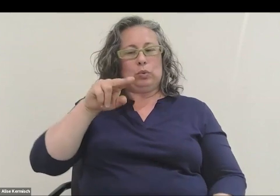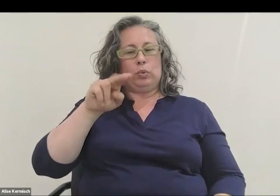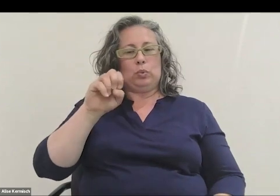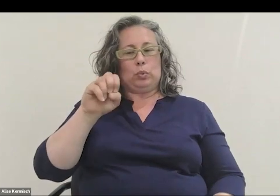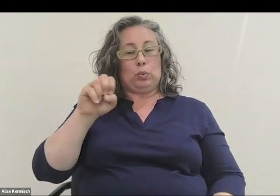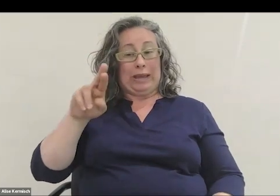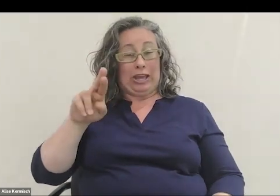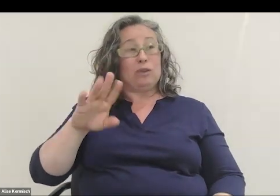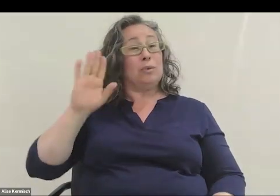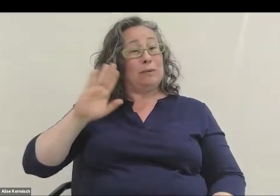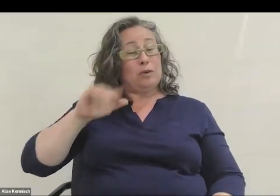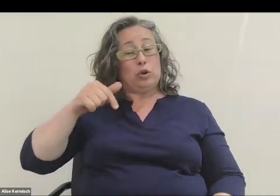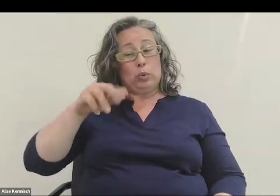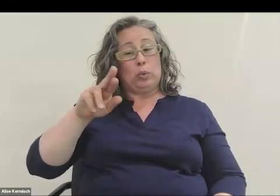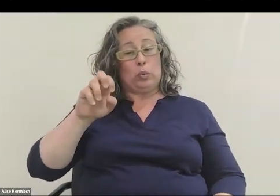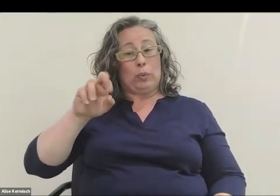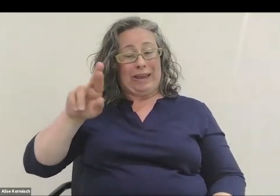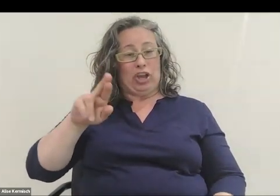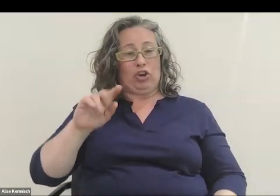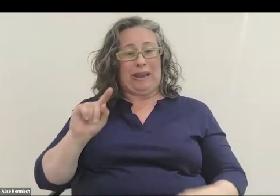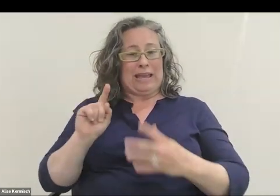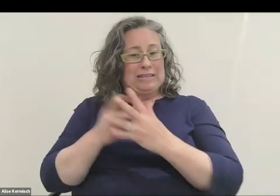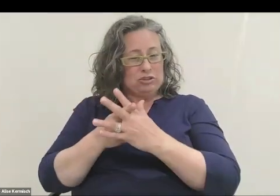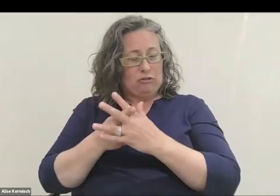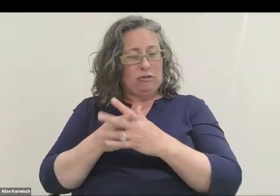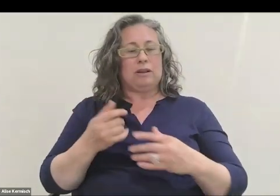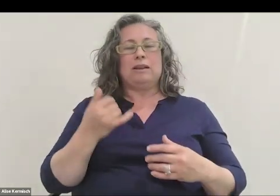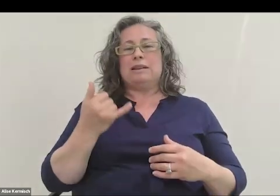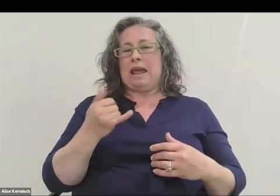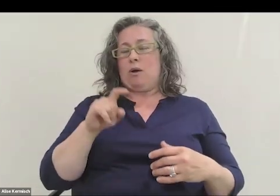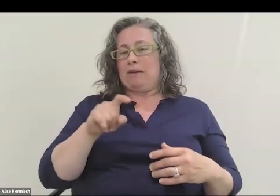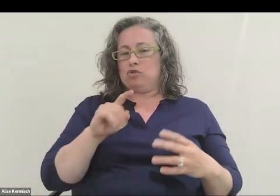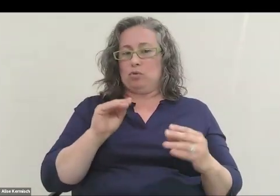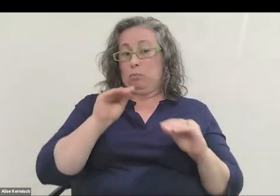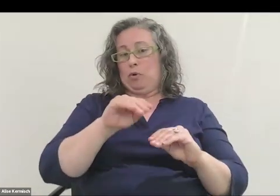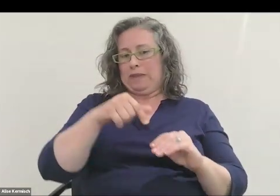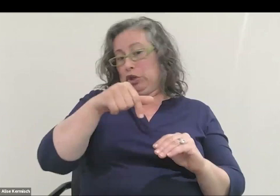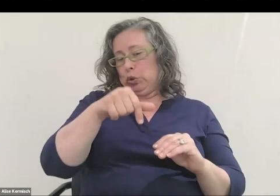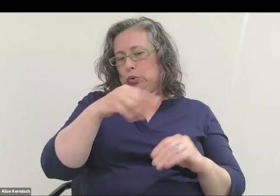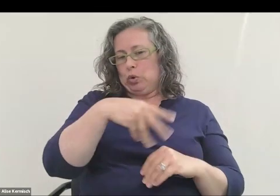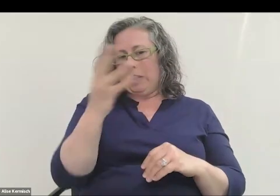In terms of how queer used to be an insult and now people are like, "We got to put the Q and LGBTQIA,"